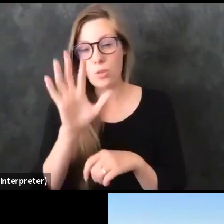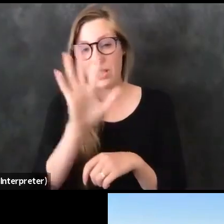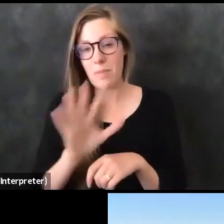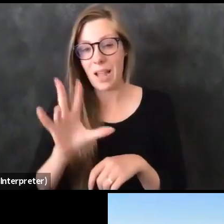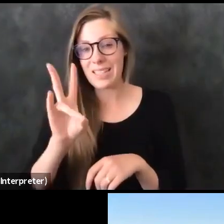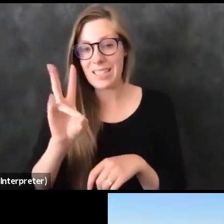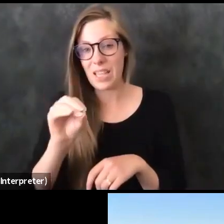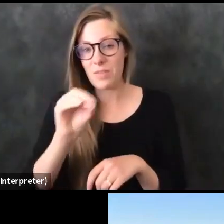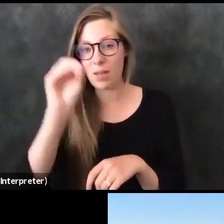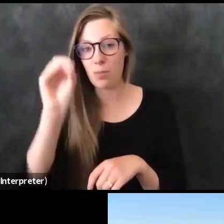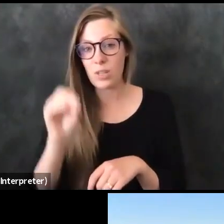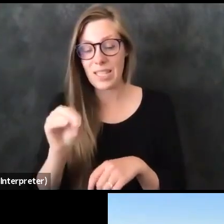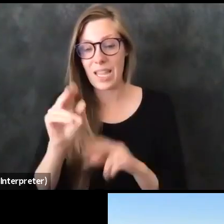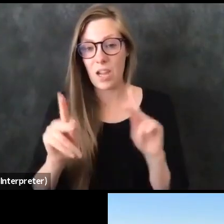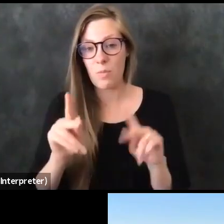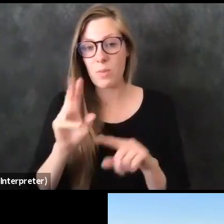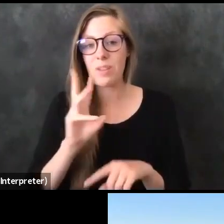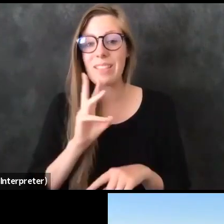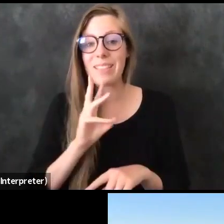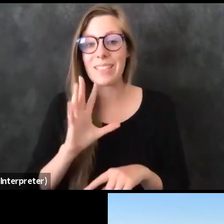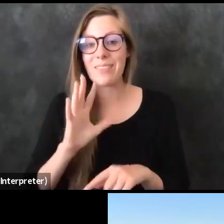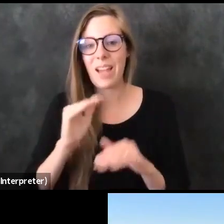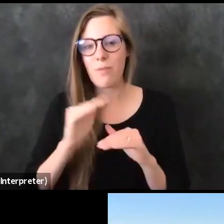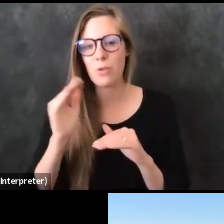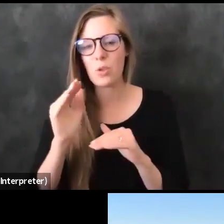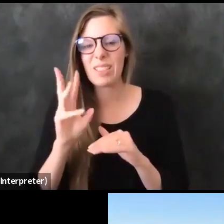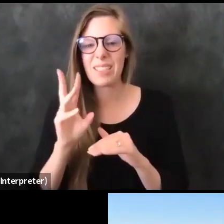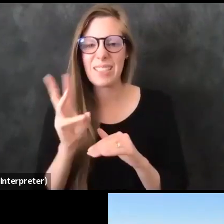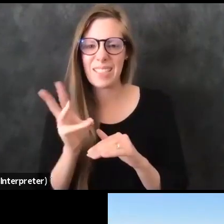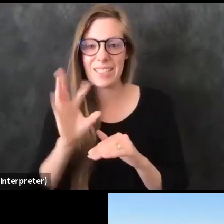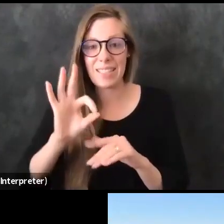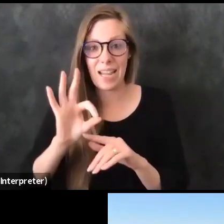sixty five to sixty nine population, eighty percent of our seventy to seventy